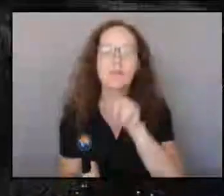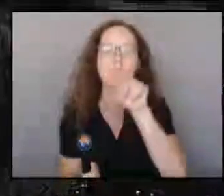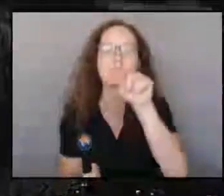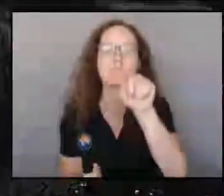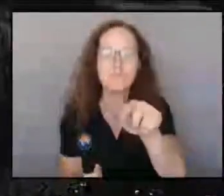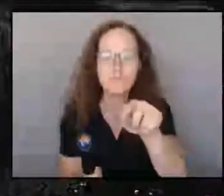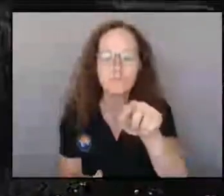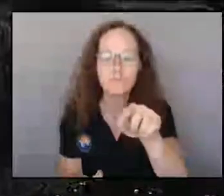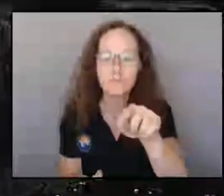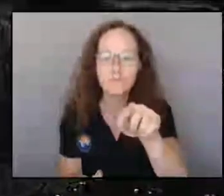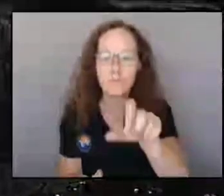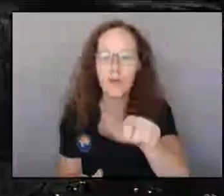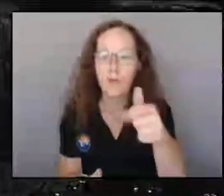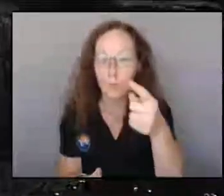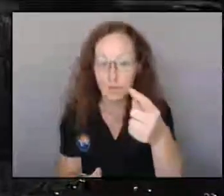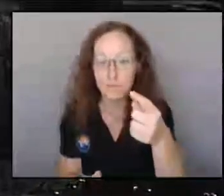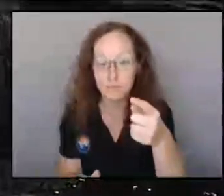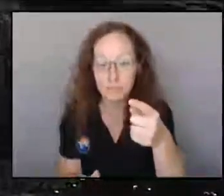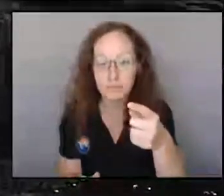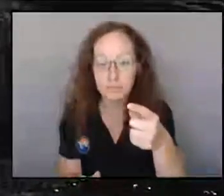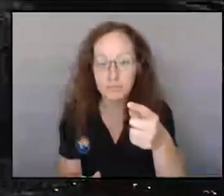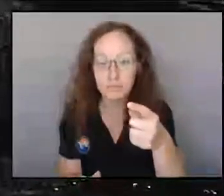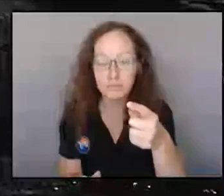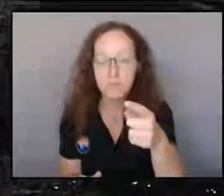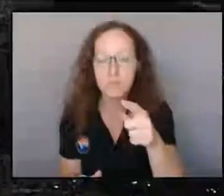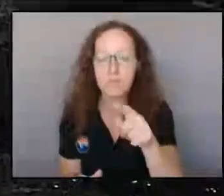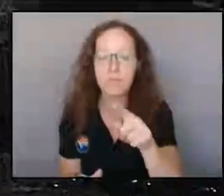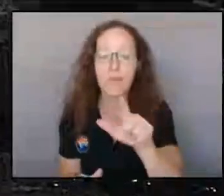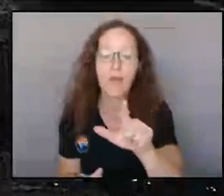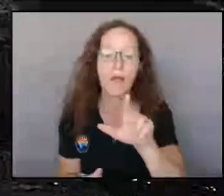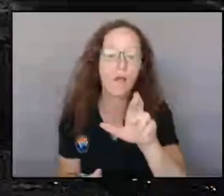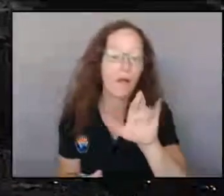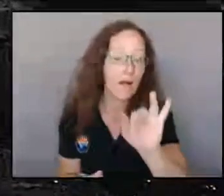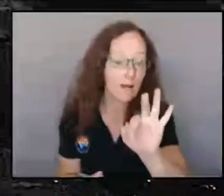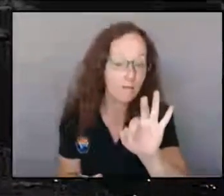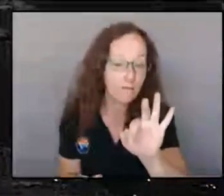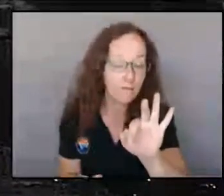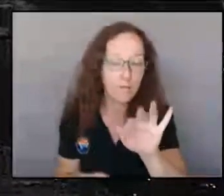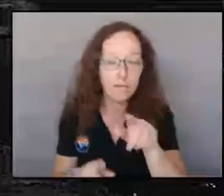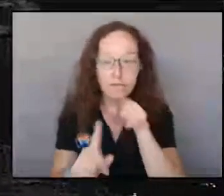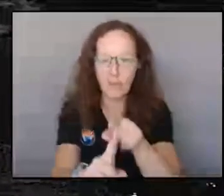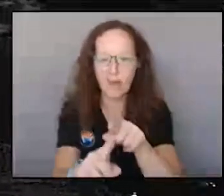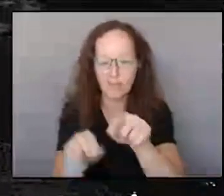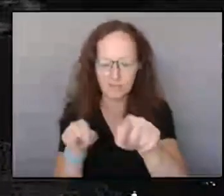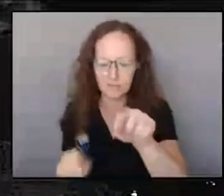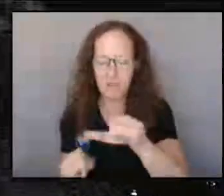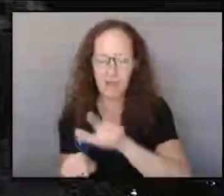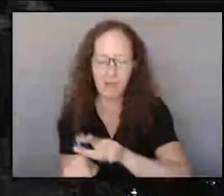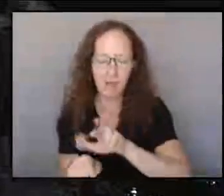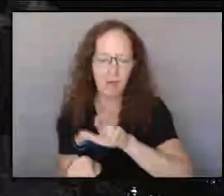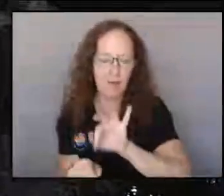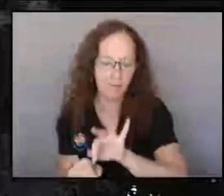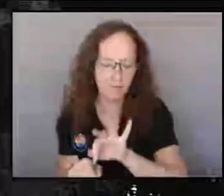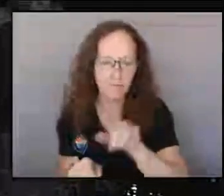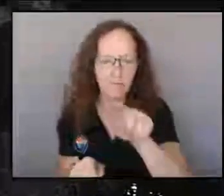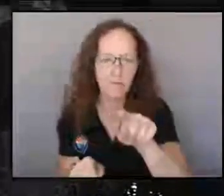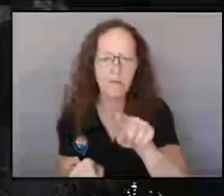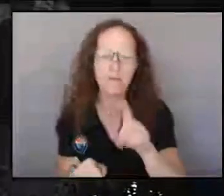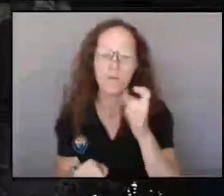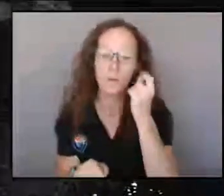THIS IS ON THE EAST SIDE OF THE 121 ROAD AND IT WOULD